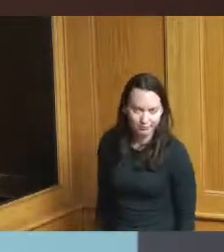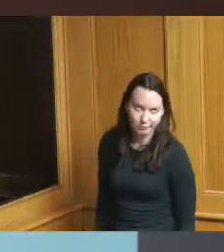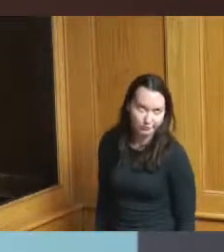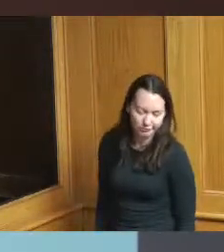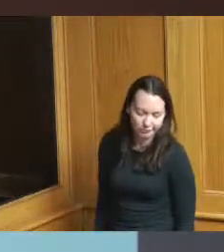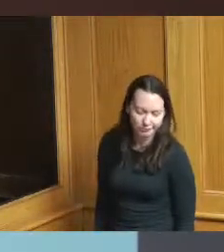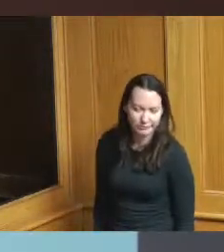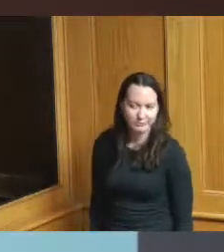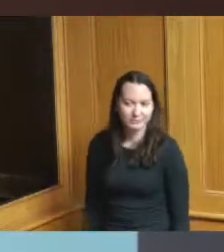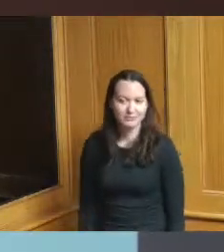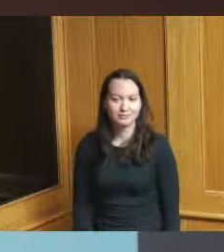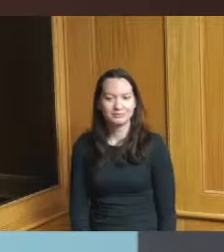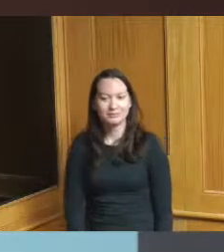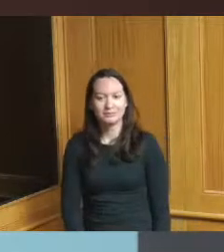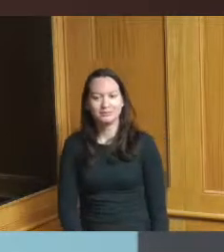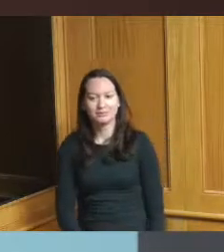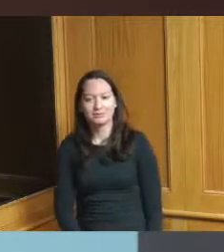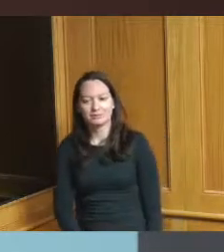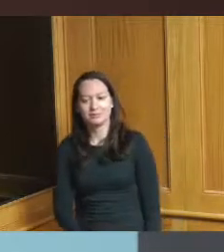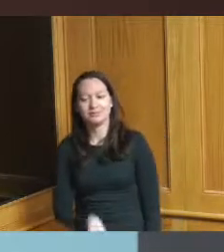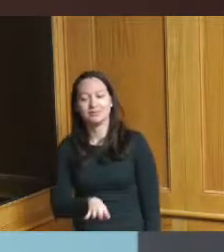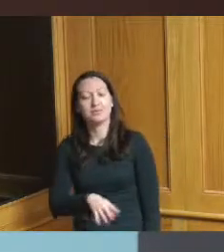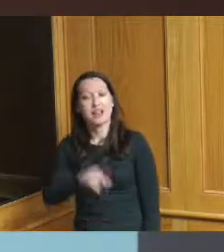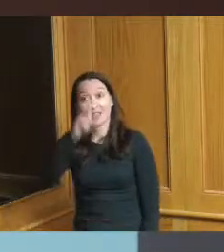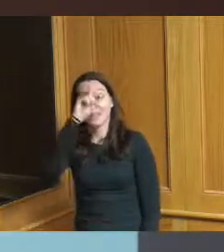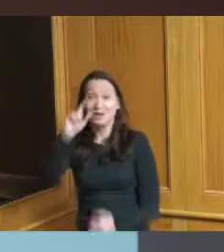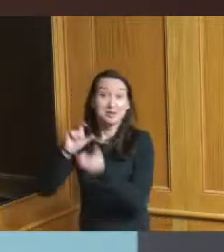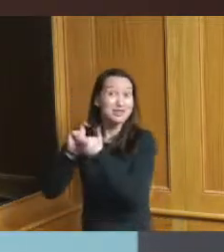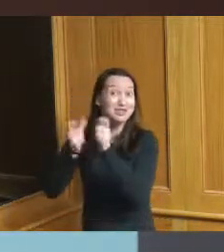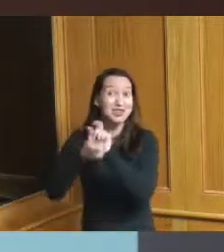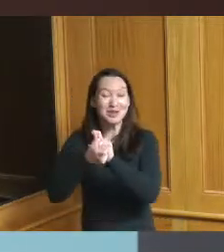so people in green and I think this will change now that this couch is you know this new variant